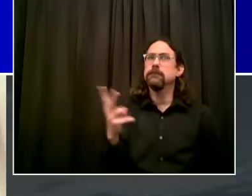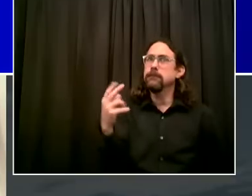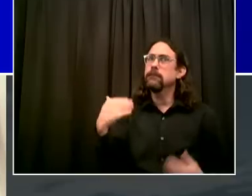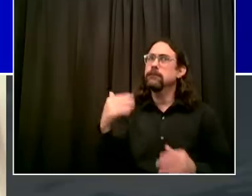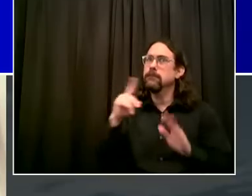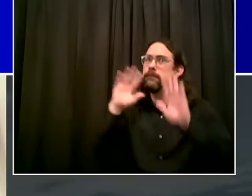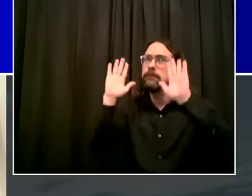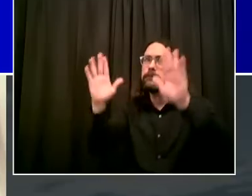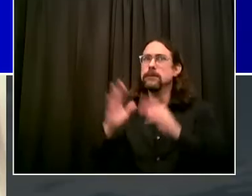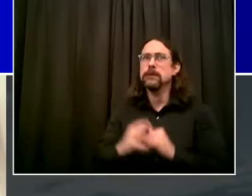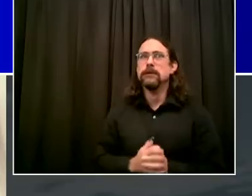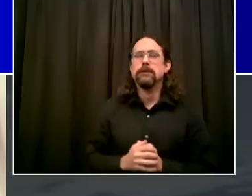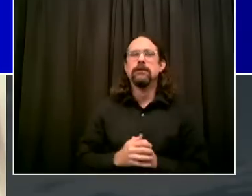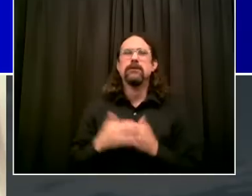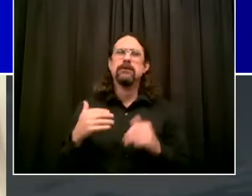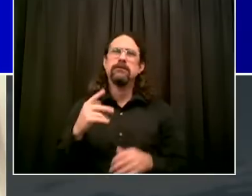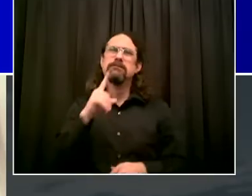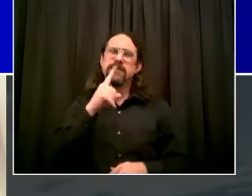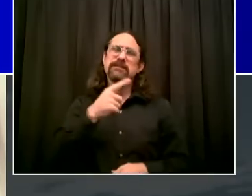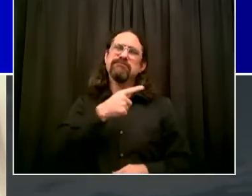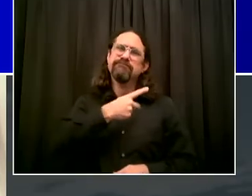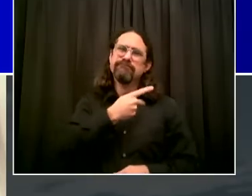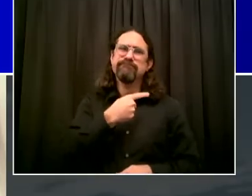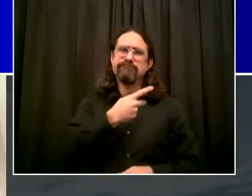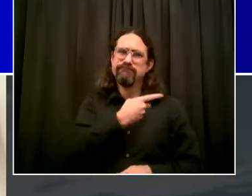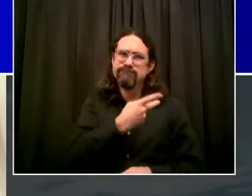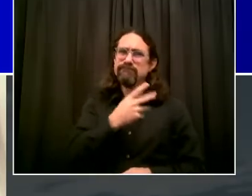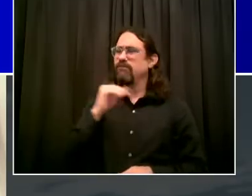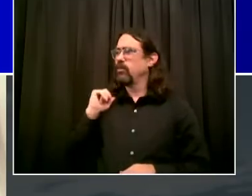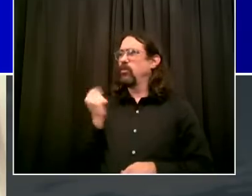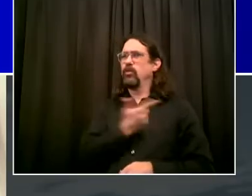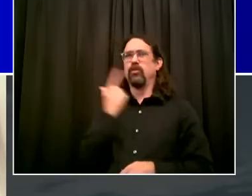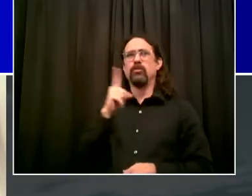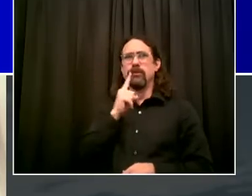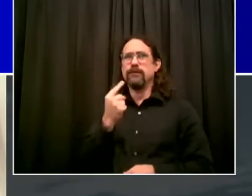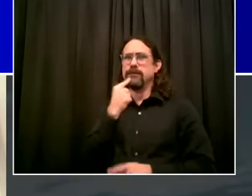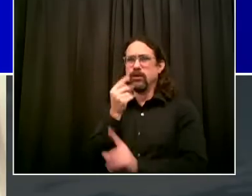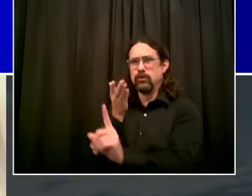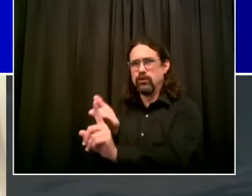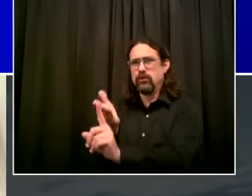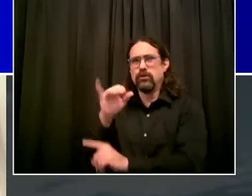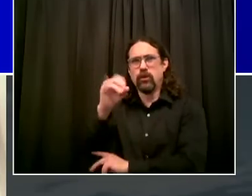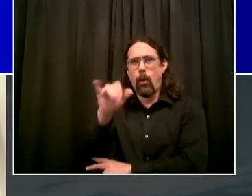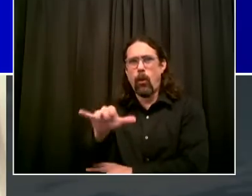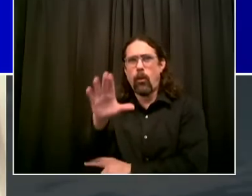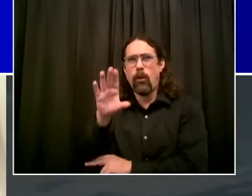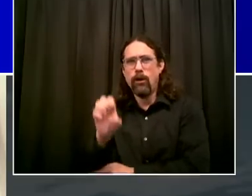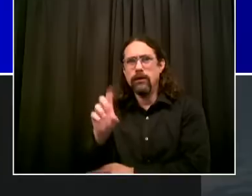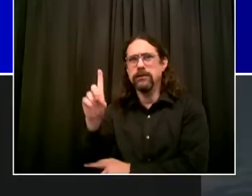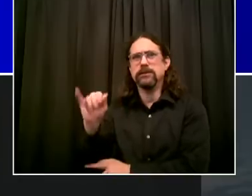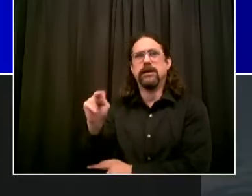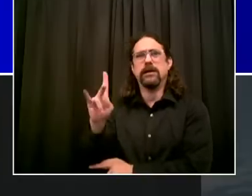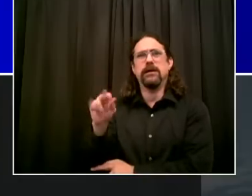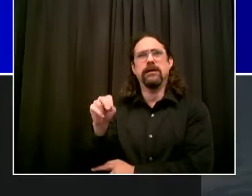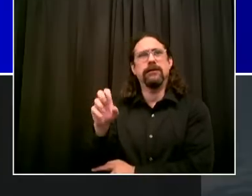MOMENT. SHEE WAS S NEO OF THE TRUE CONTRIBUTORS TO ALL THAT WAS MADE POSSIBLE AT THAT TIME. WE MISS YOUU, JOYCE.